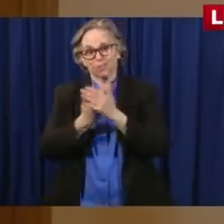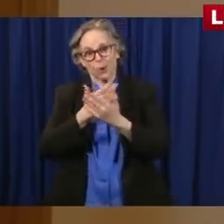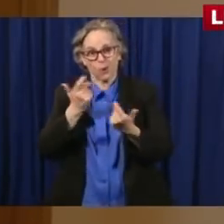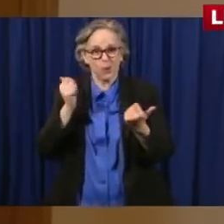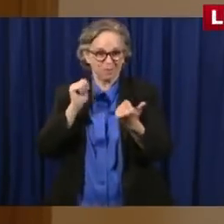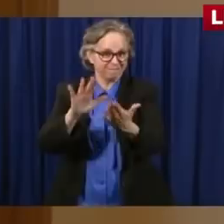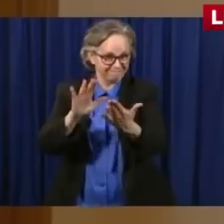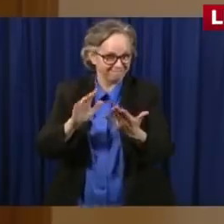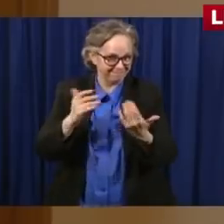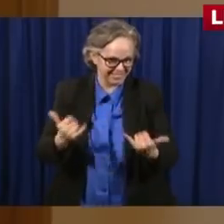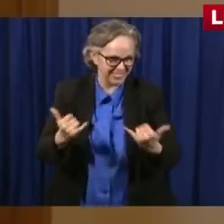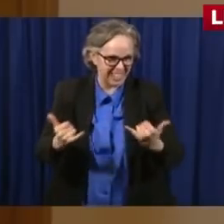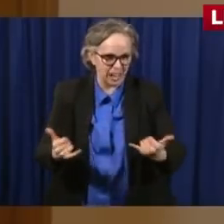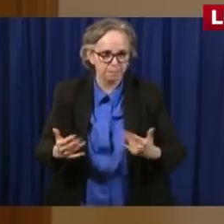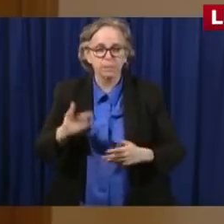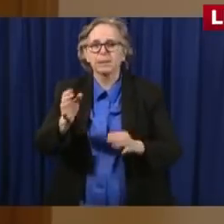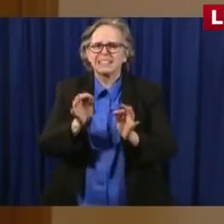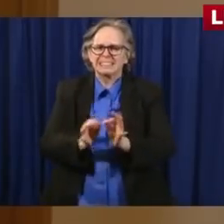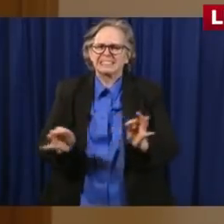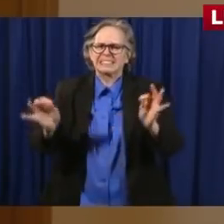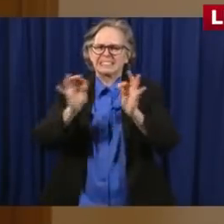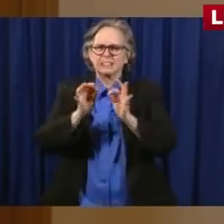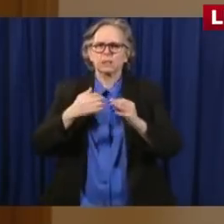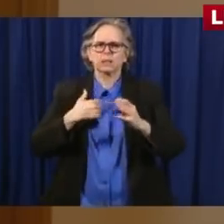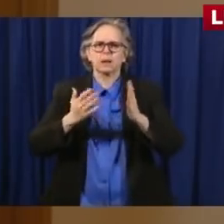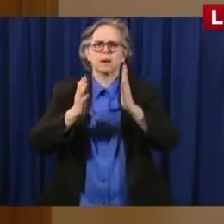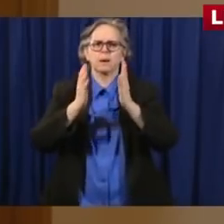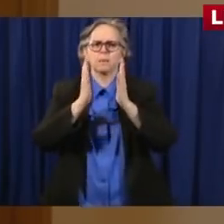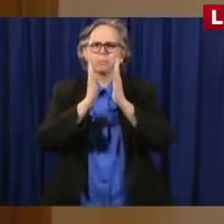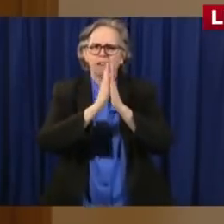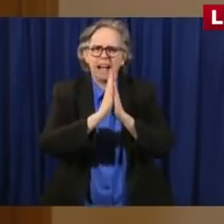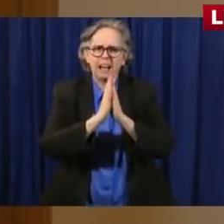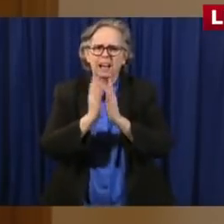MY HUSBAND’S CHILDREN ARE AT PISCOPO.